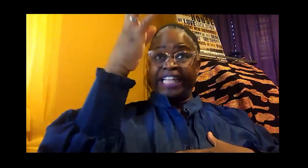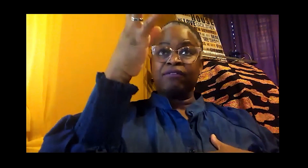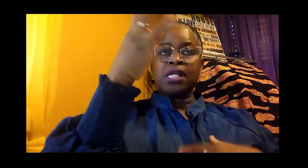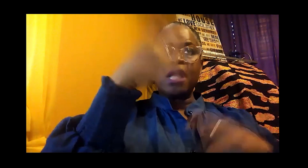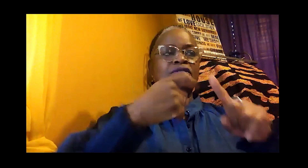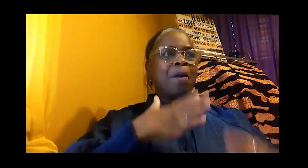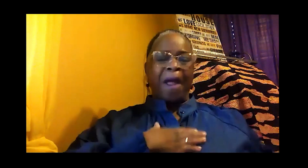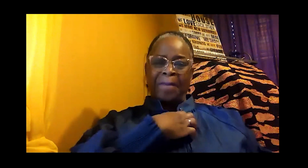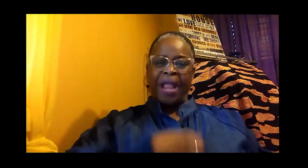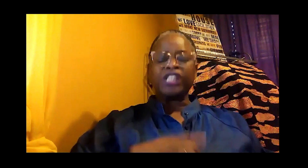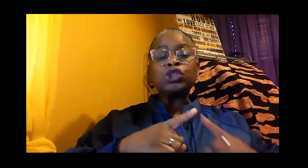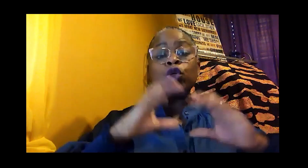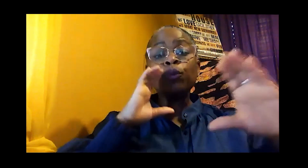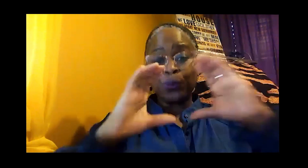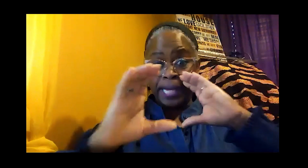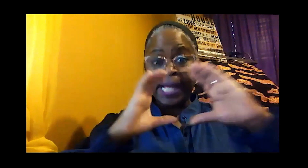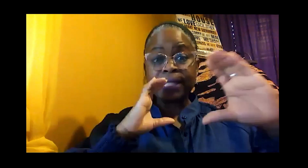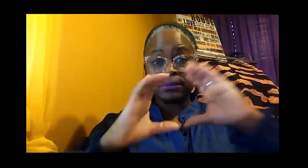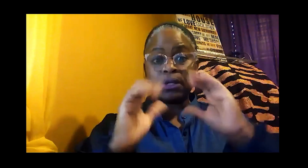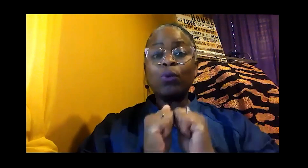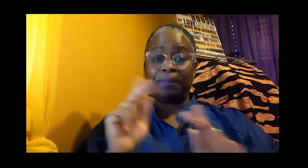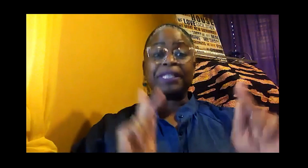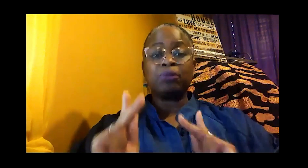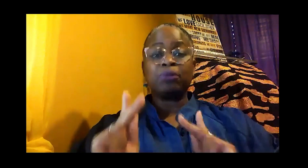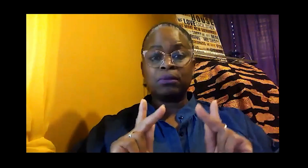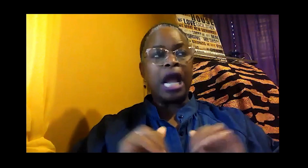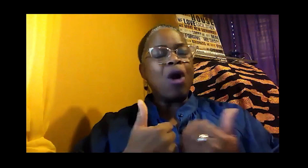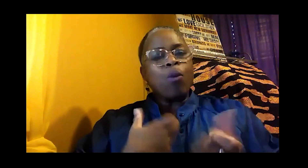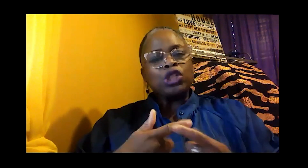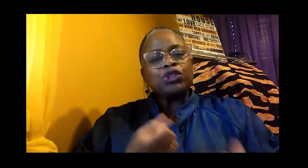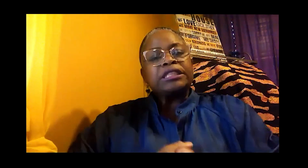My creativity comes from my passion for communicating with people. I have always